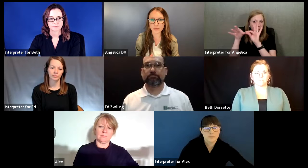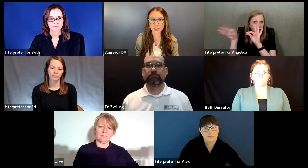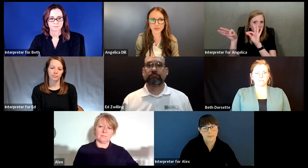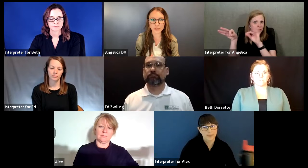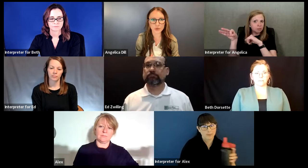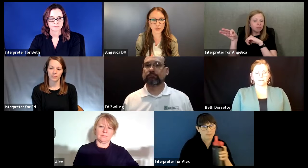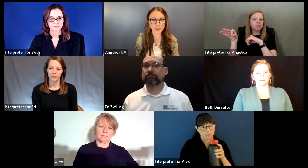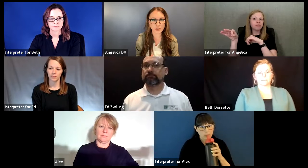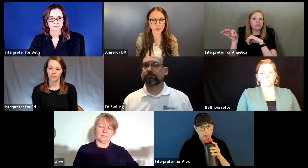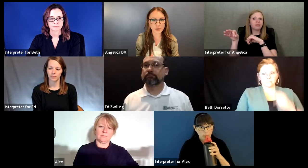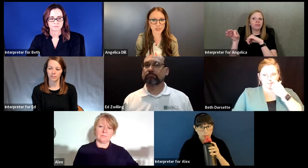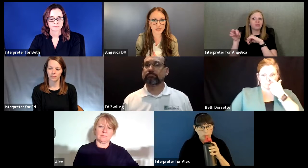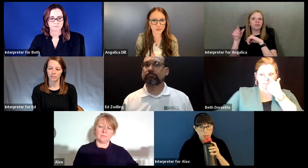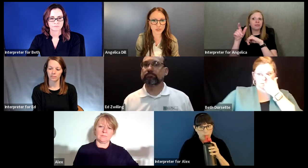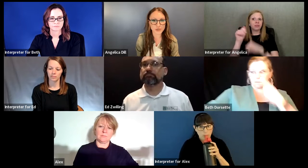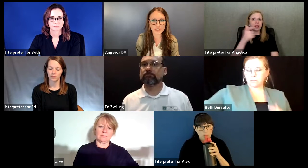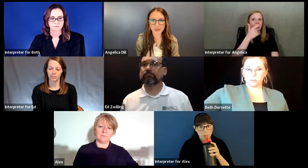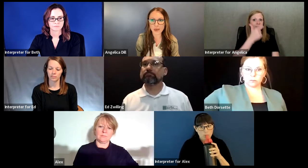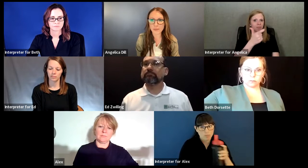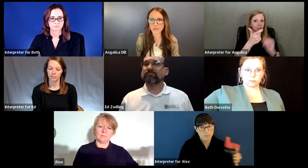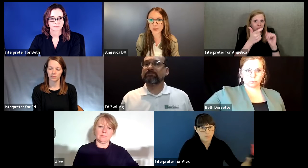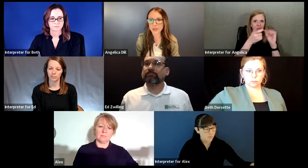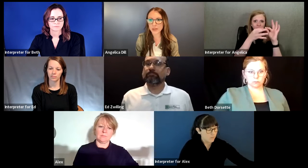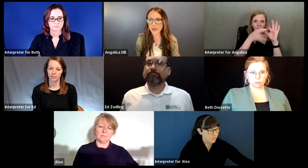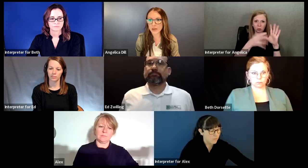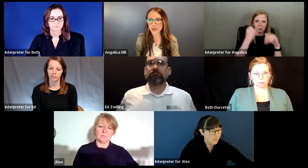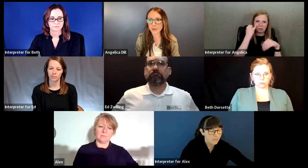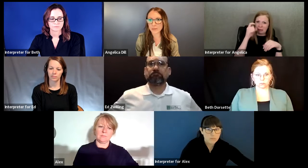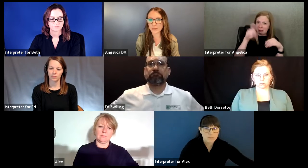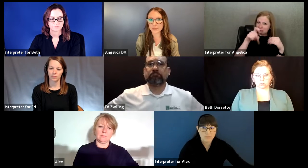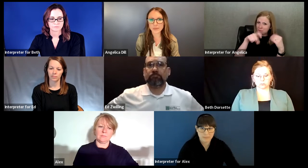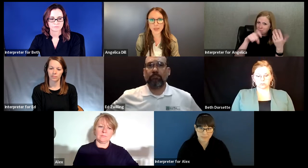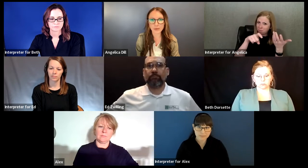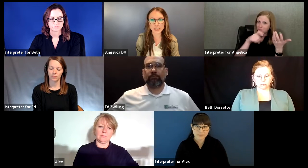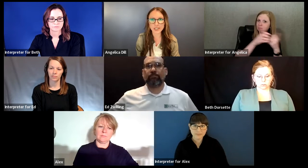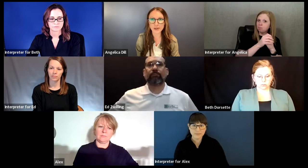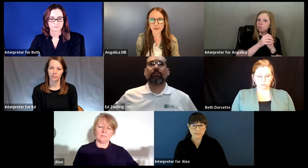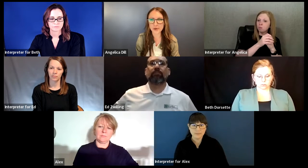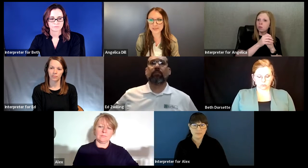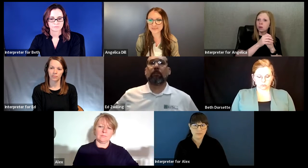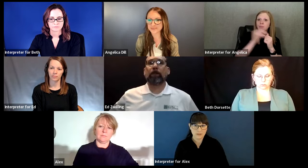You're able to view the interpreters, if you're using them. You're able to hear everyone.